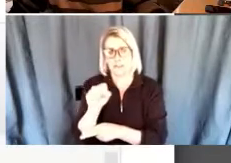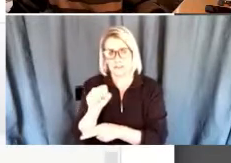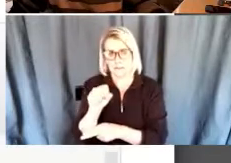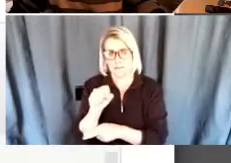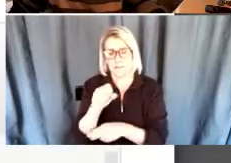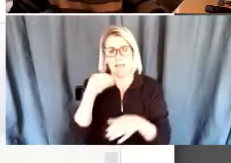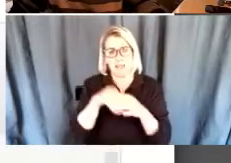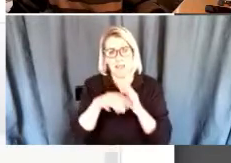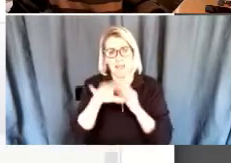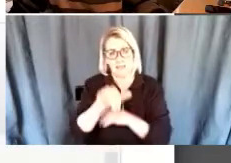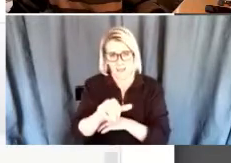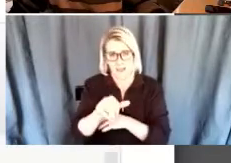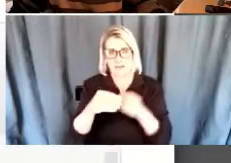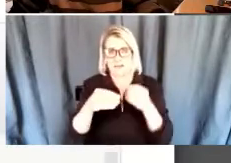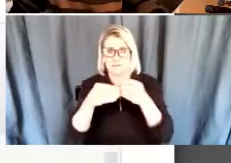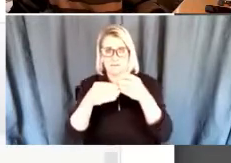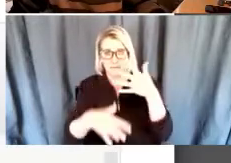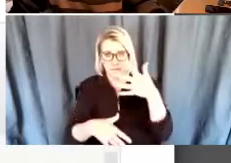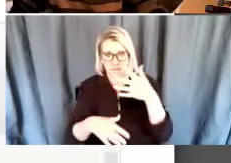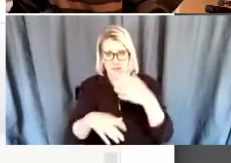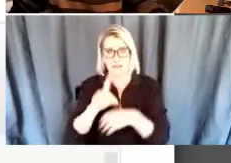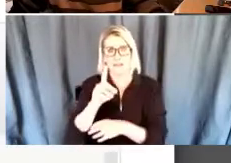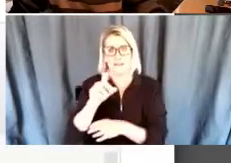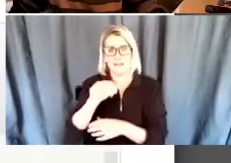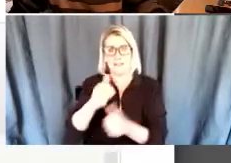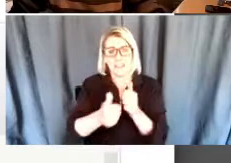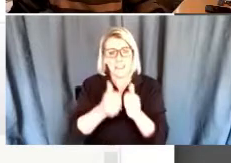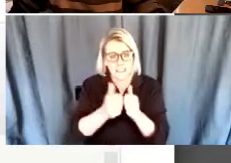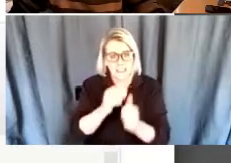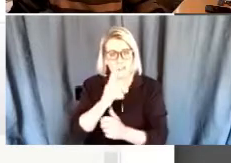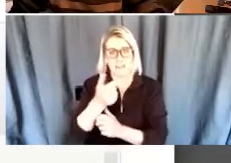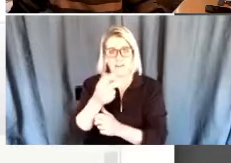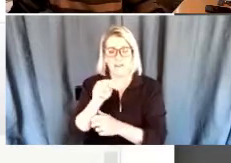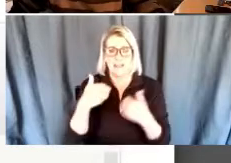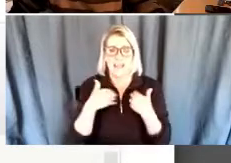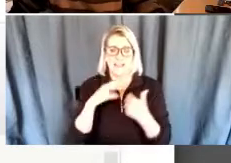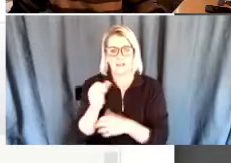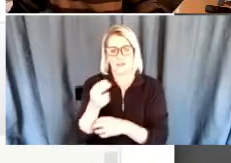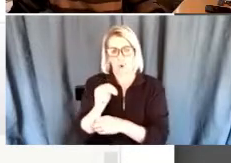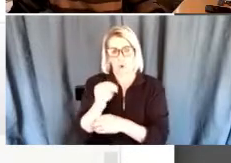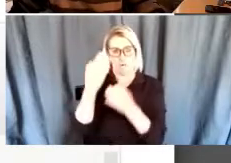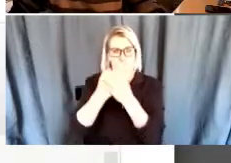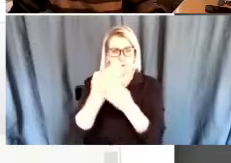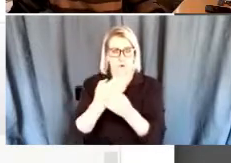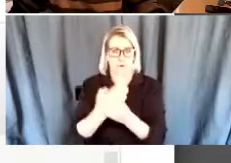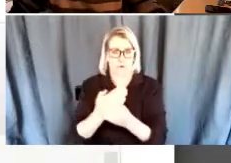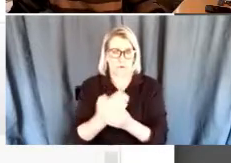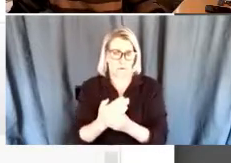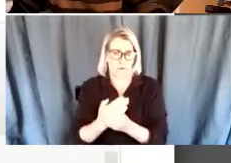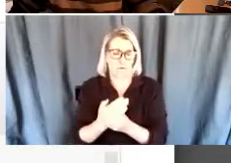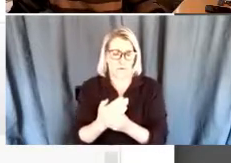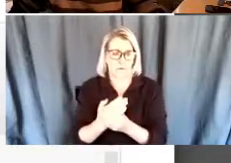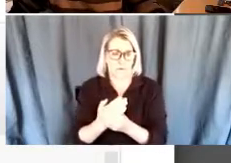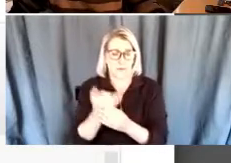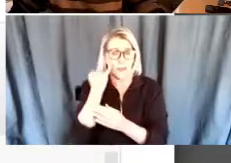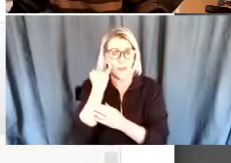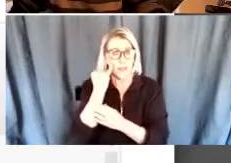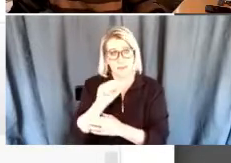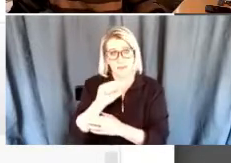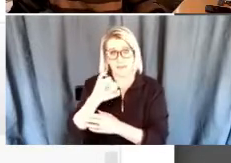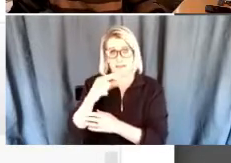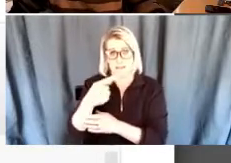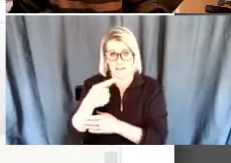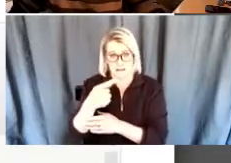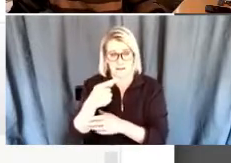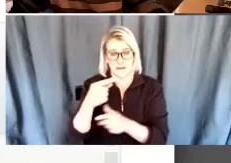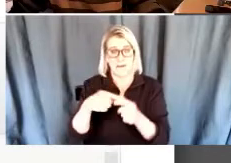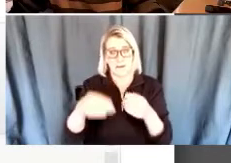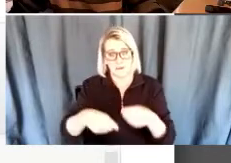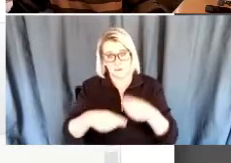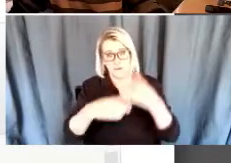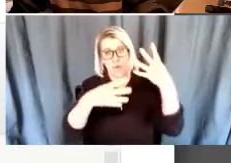Director each division has their own folder, if it is a SIG, let's go further down to where